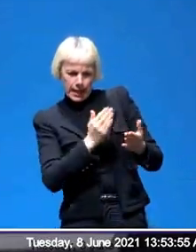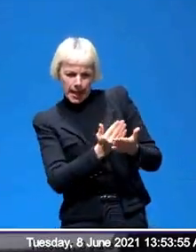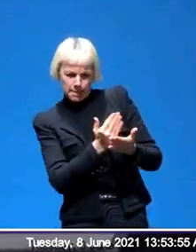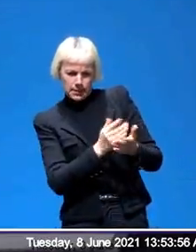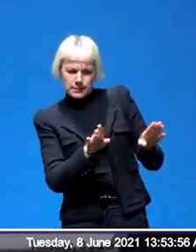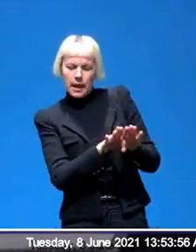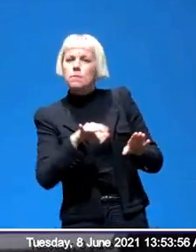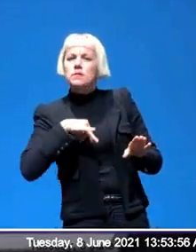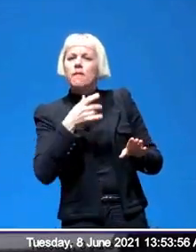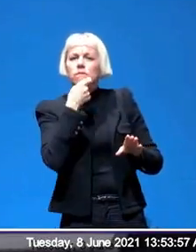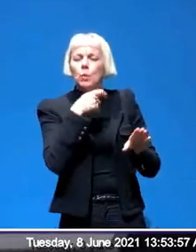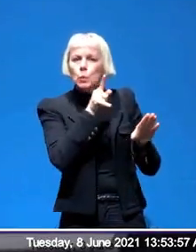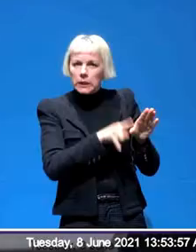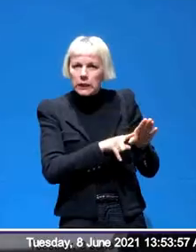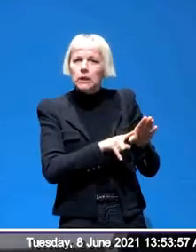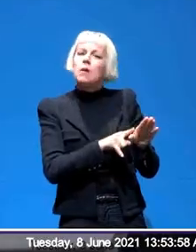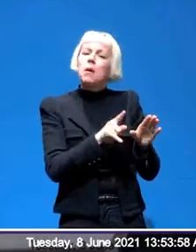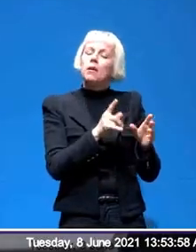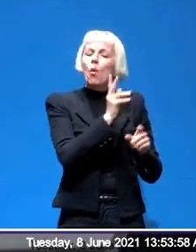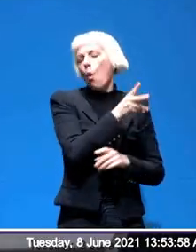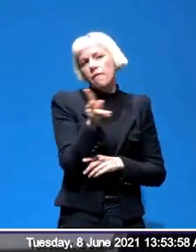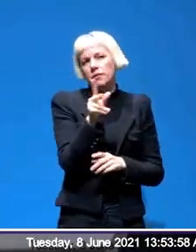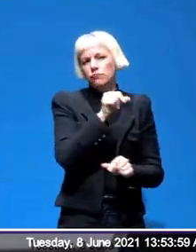generally would rotate staff, encourage staff to move